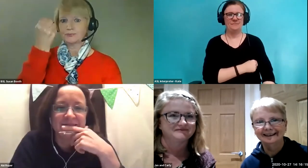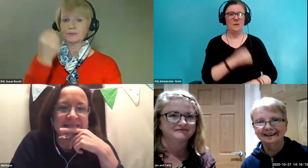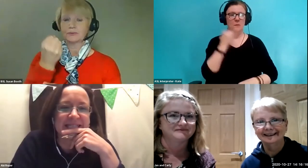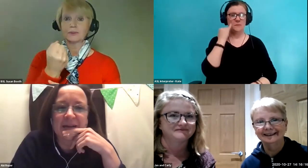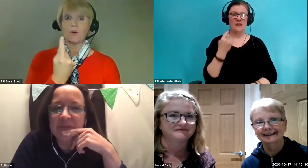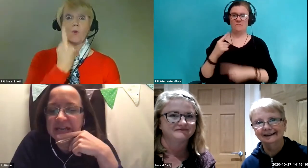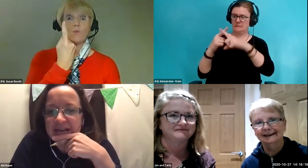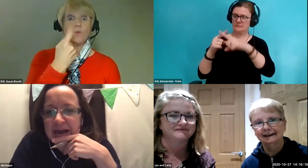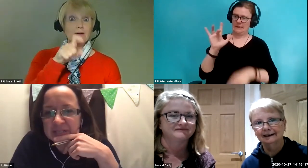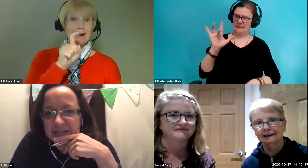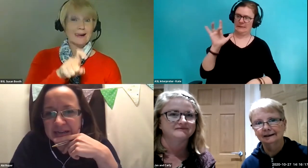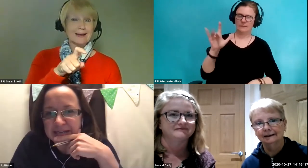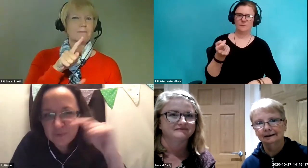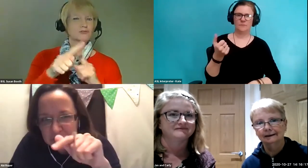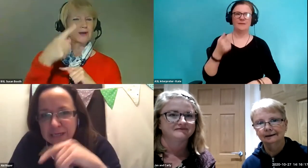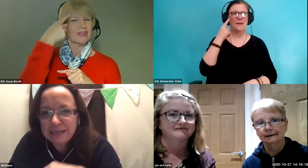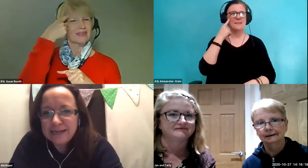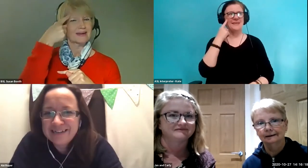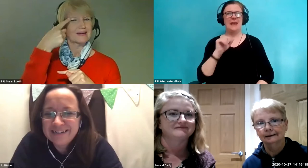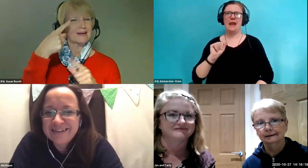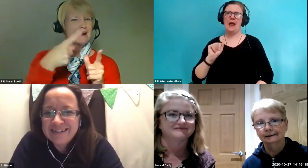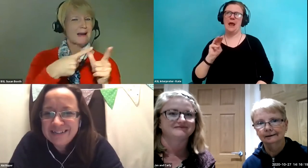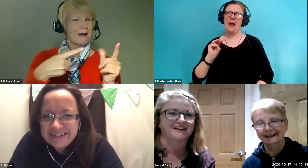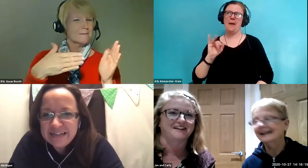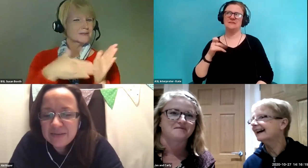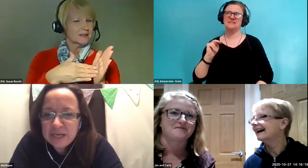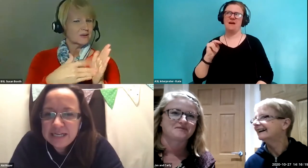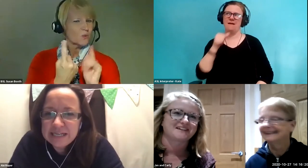things like I'm thinking Amazon has one click yeah it's a bit easier